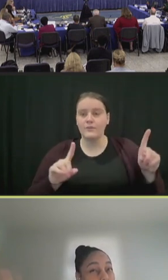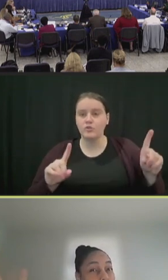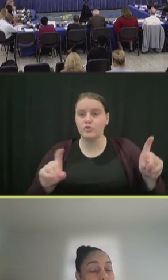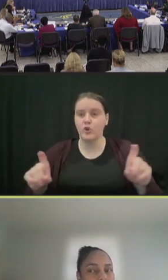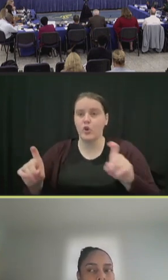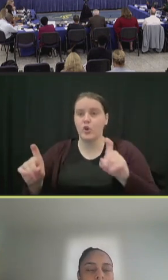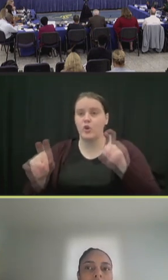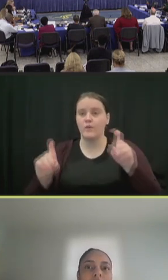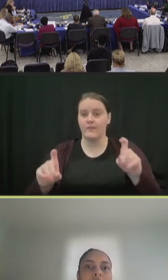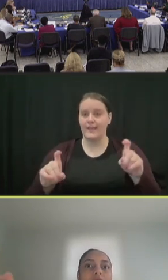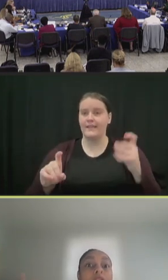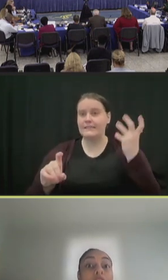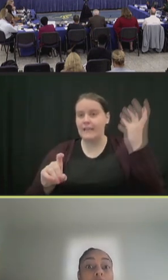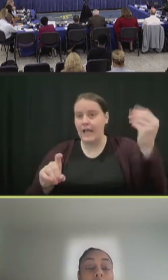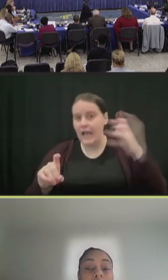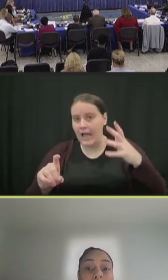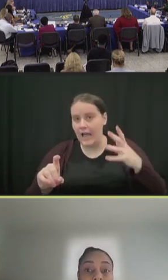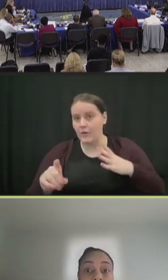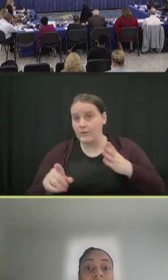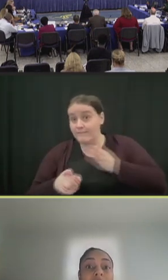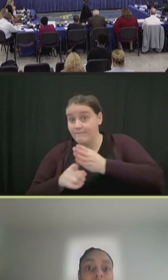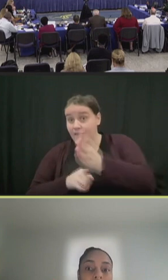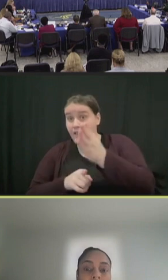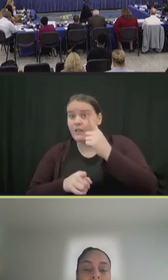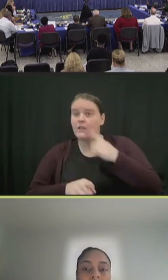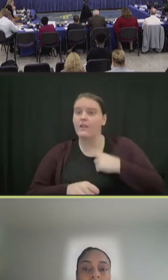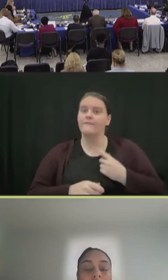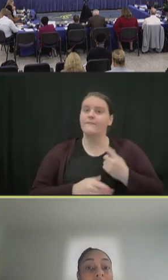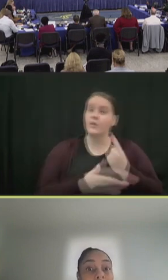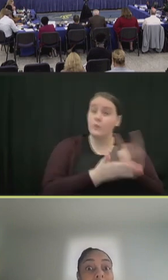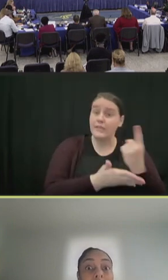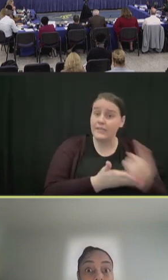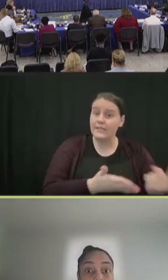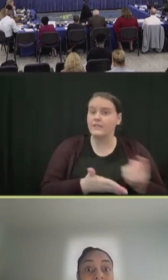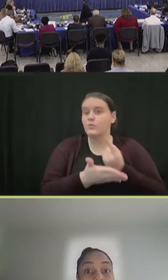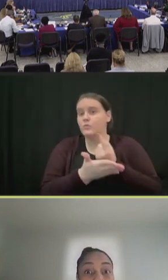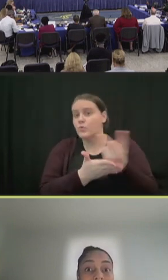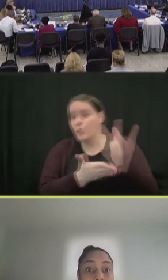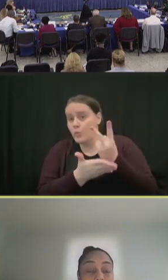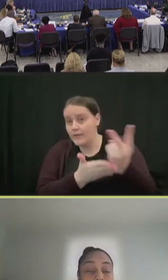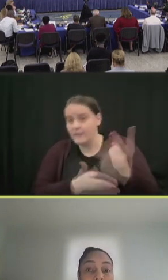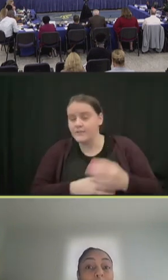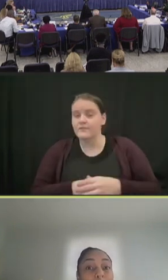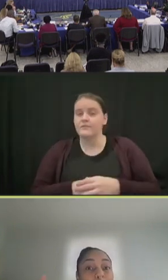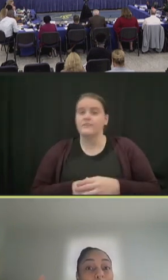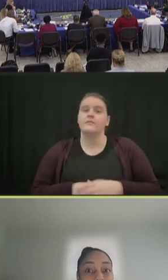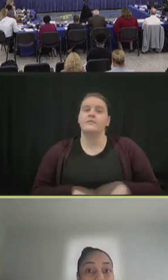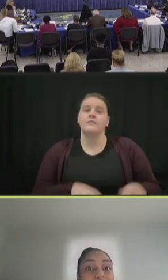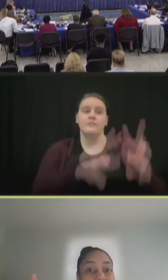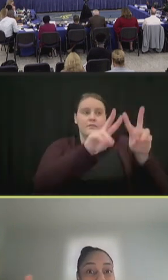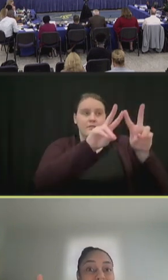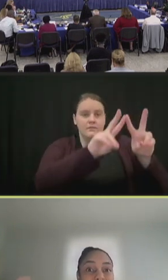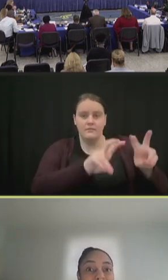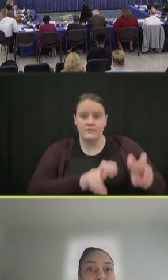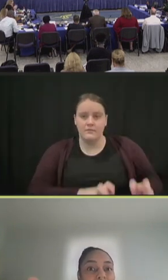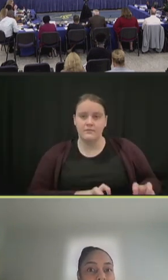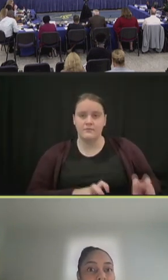or two weeks that are specifically like, assessing where people are in terms of their current